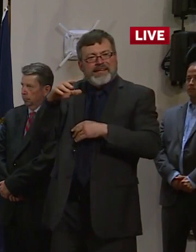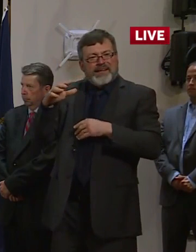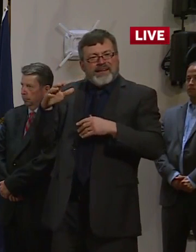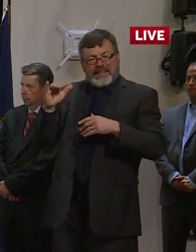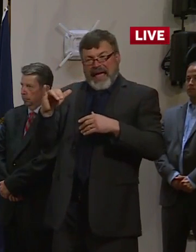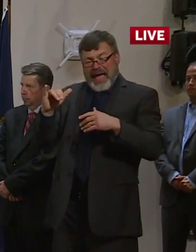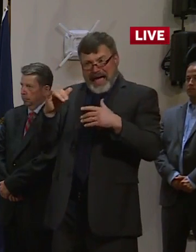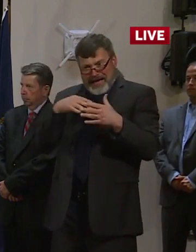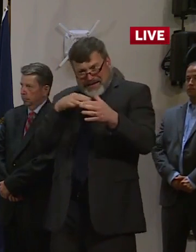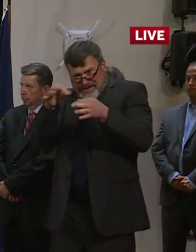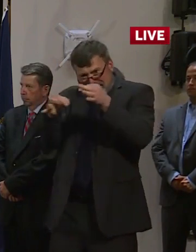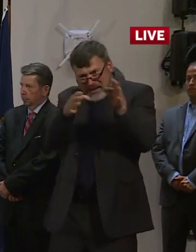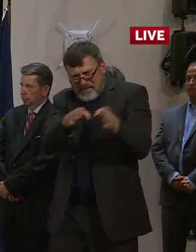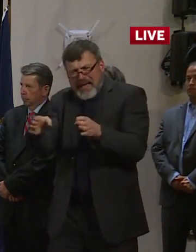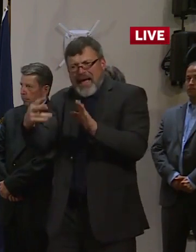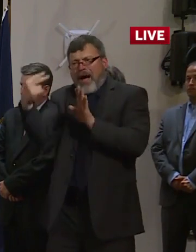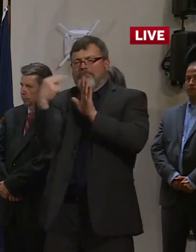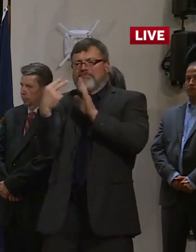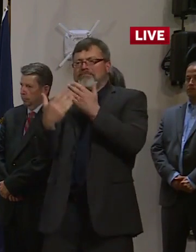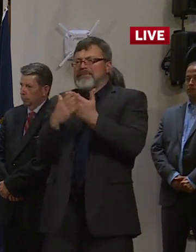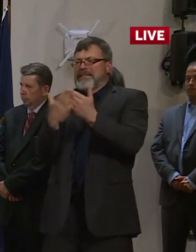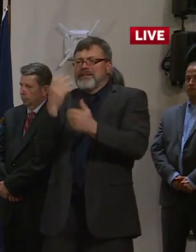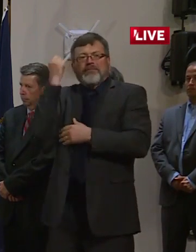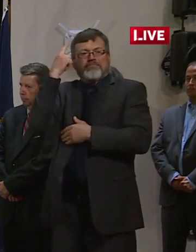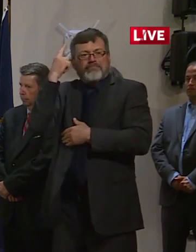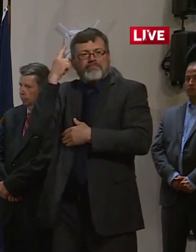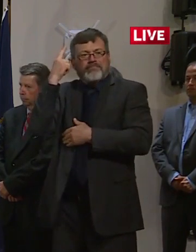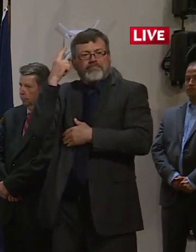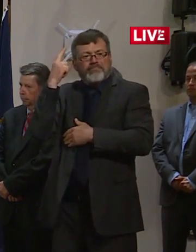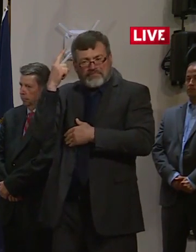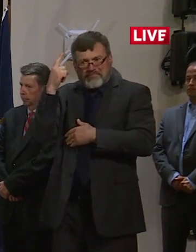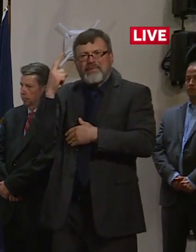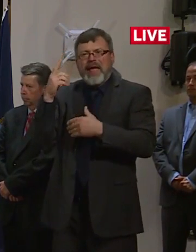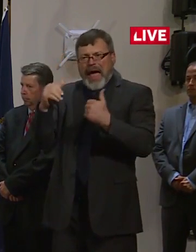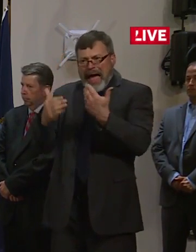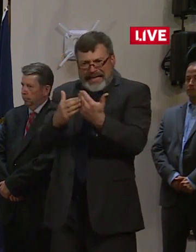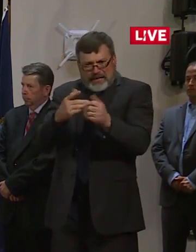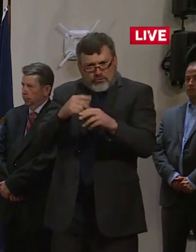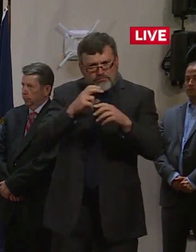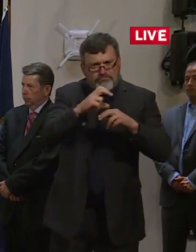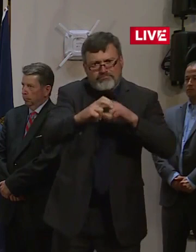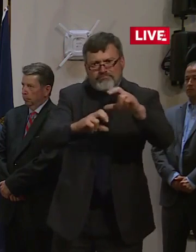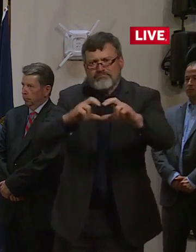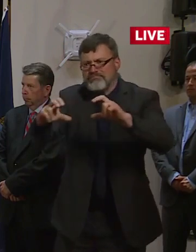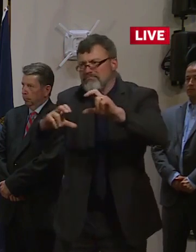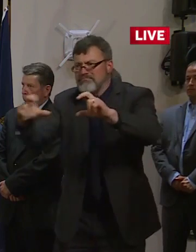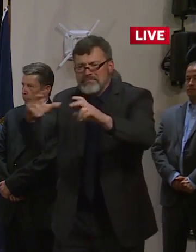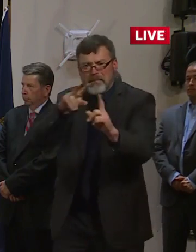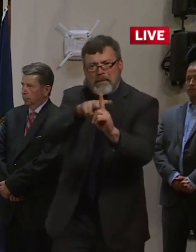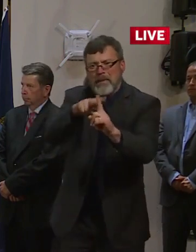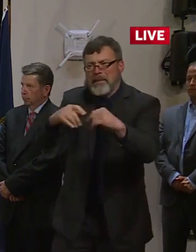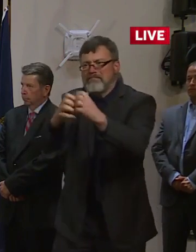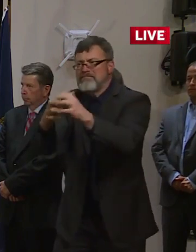NAONTI AND IN ORDER TO PROTECT THE MOST VULNERABLE, A SIMPLE TO